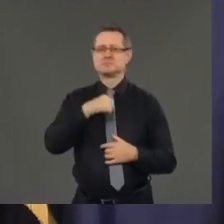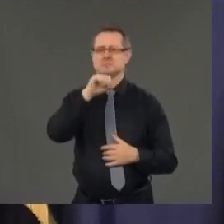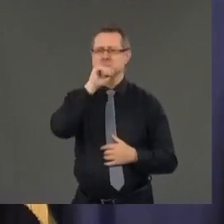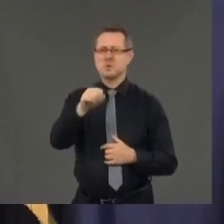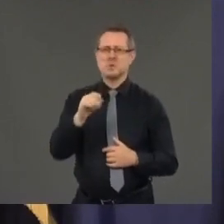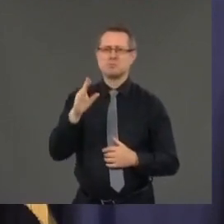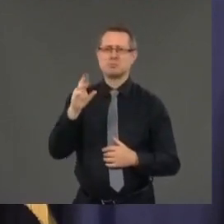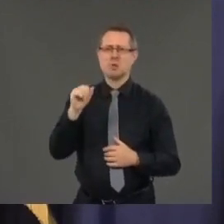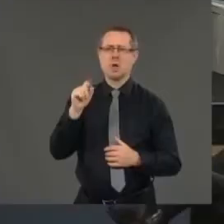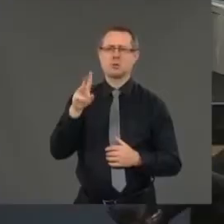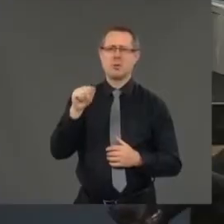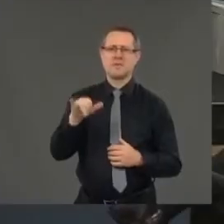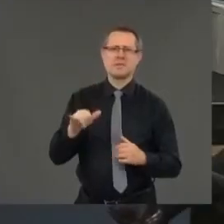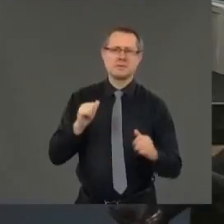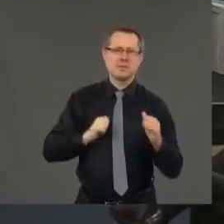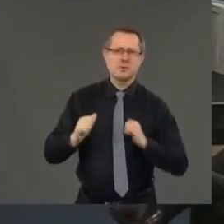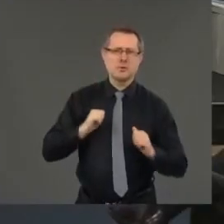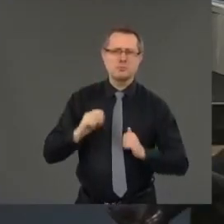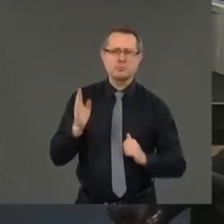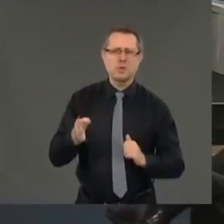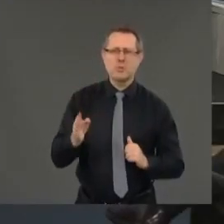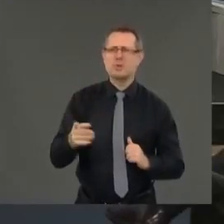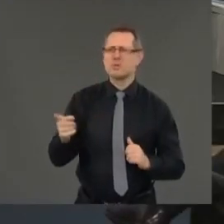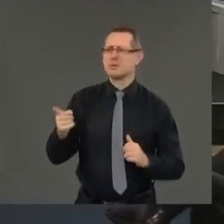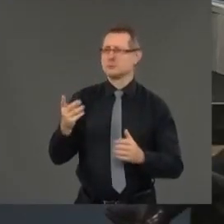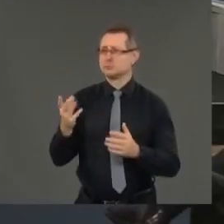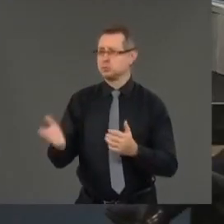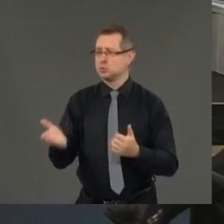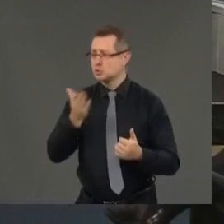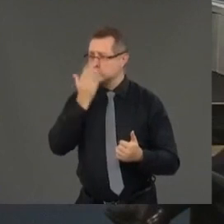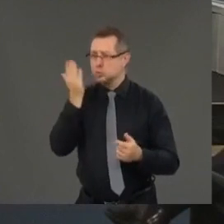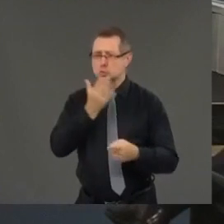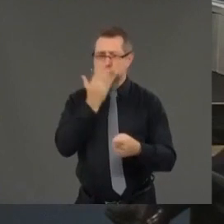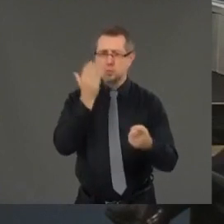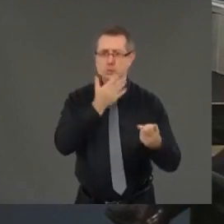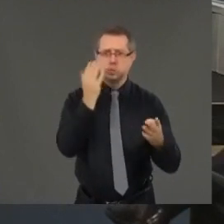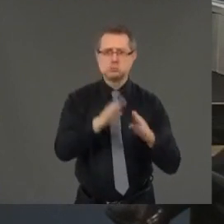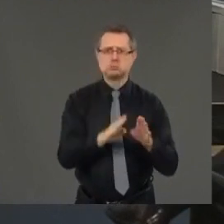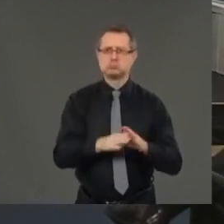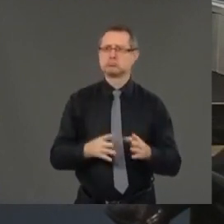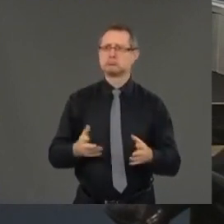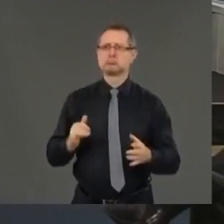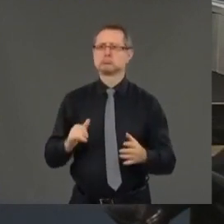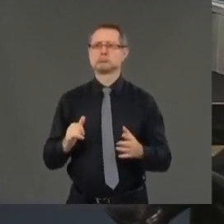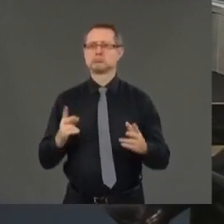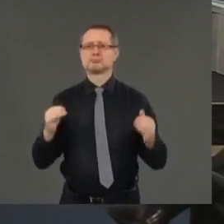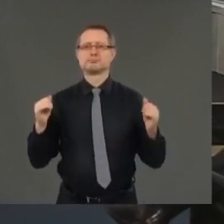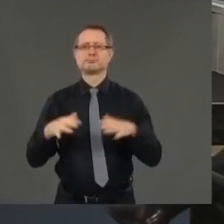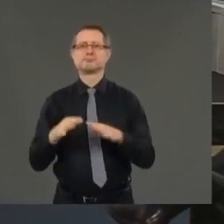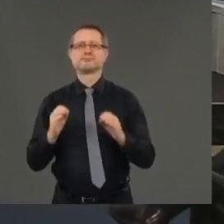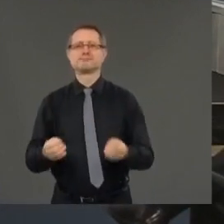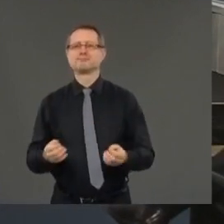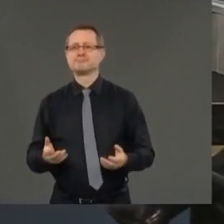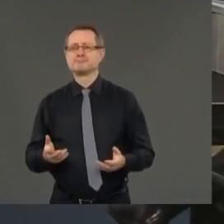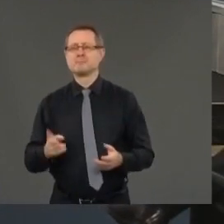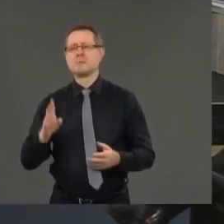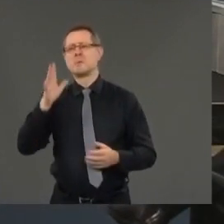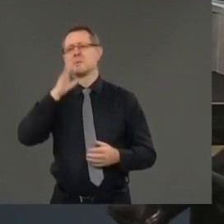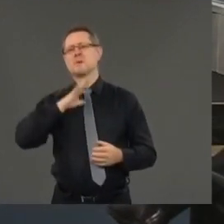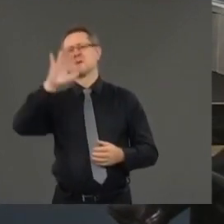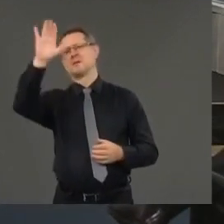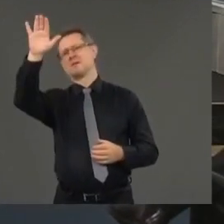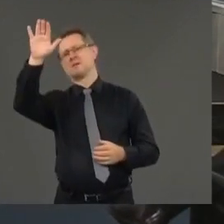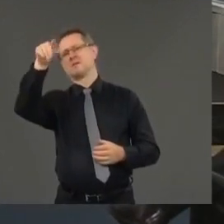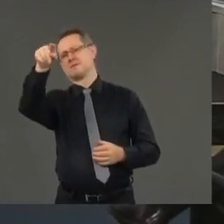OPERATING NOW.